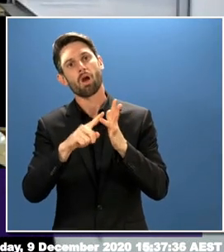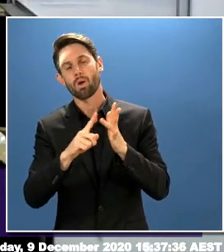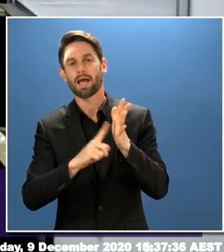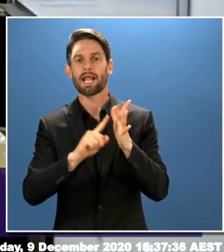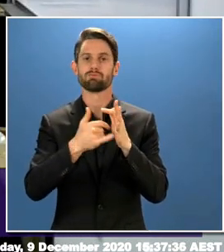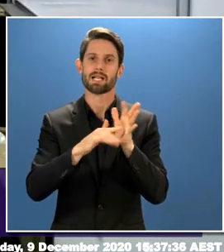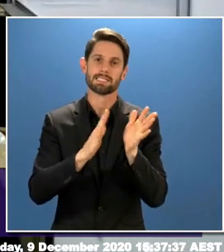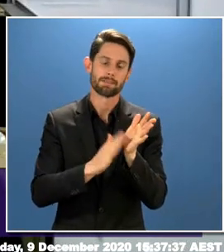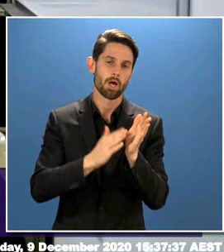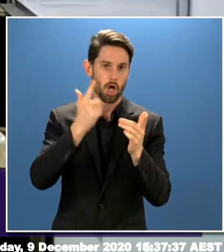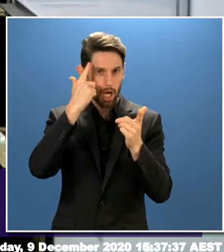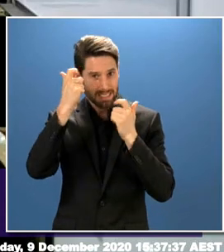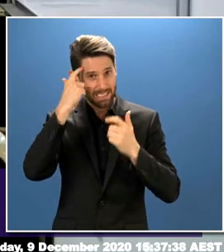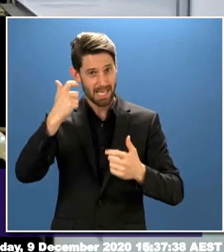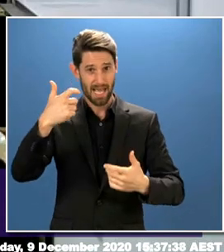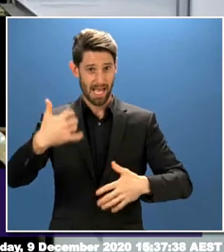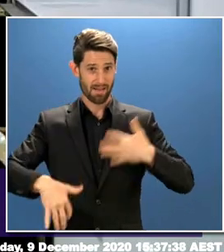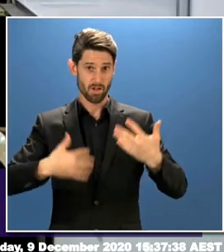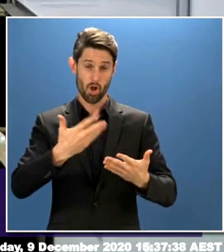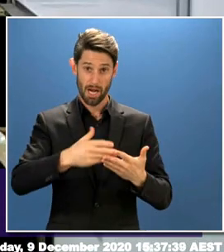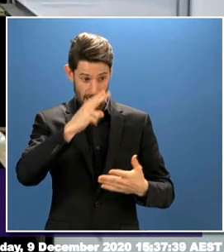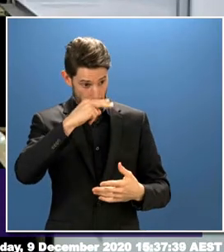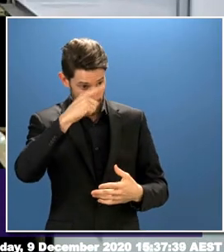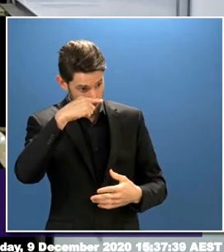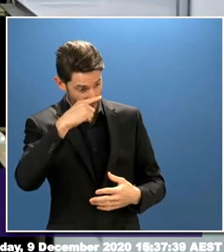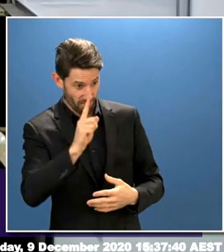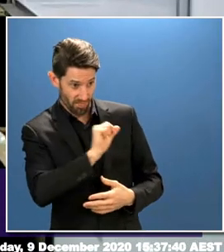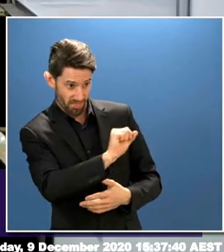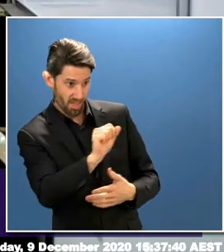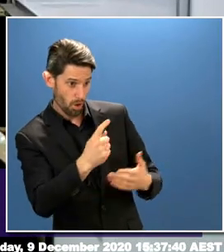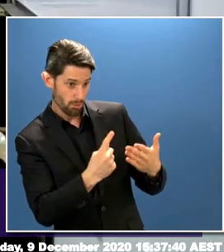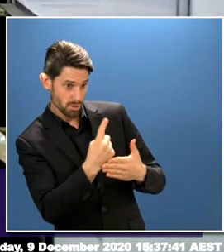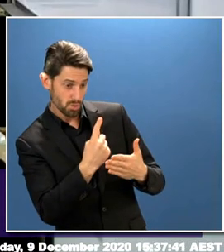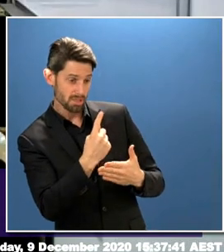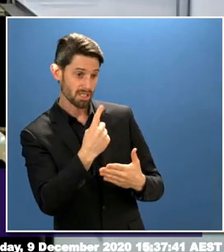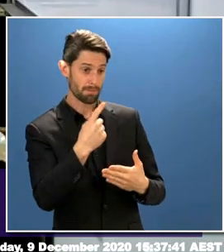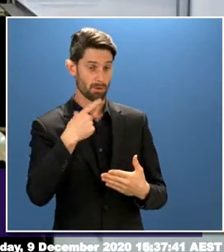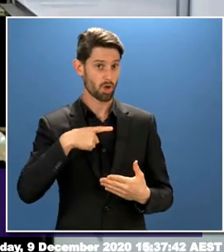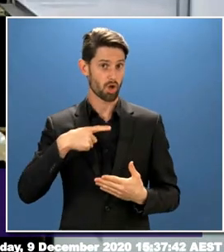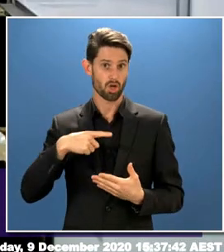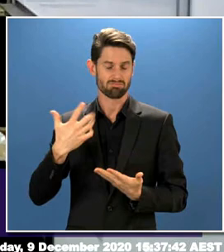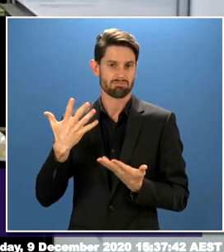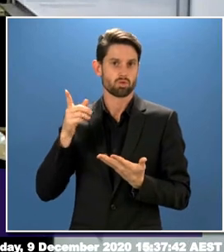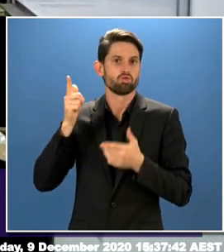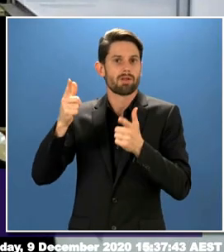harmful to the young people's employment pathways and opportunities due to assumption-driven categorization people